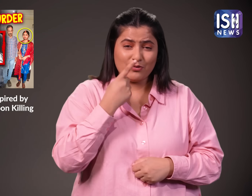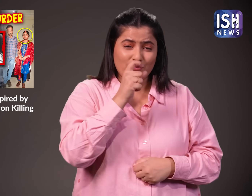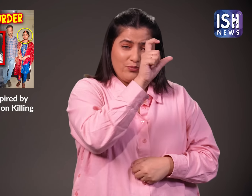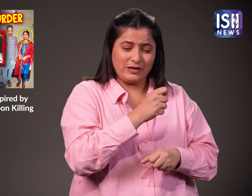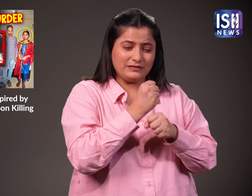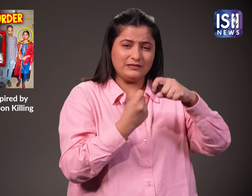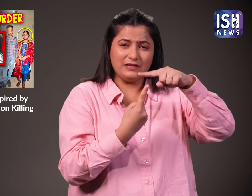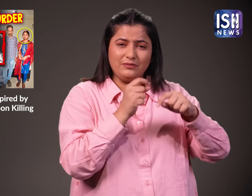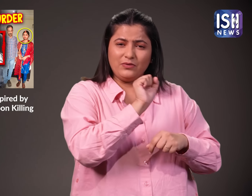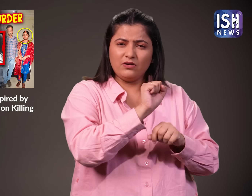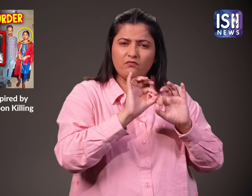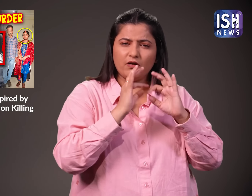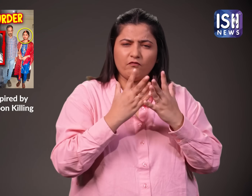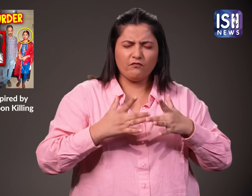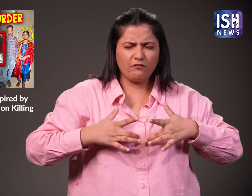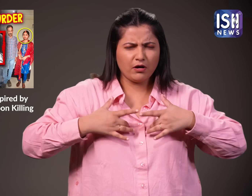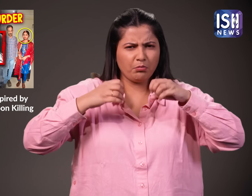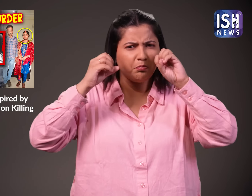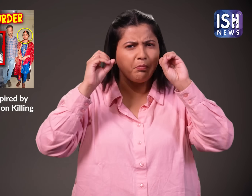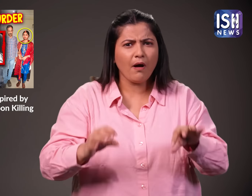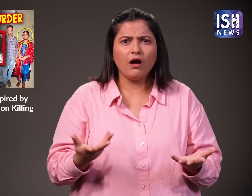Tejeswar’s family is heartbroken.